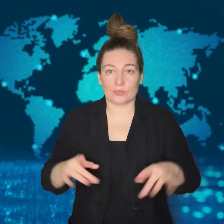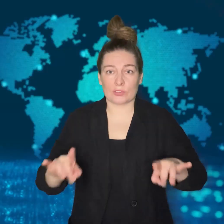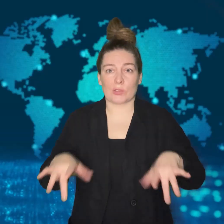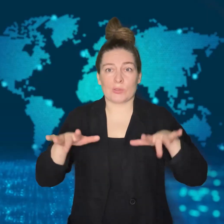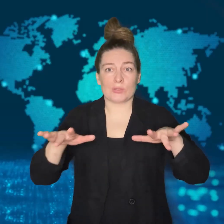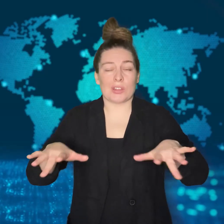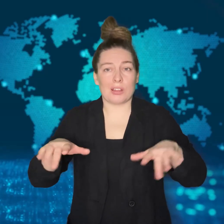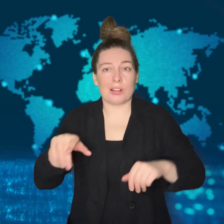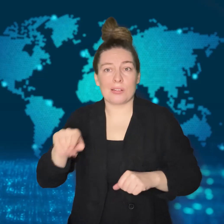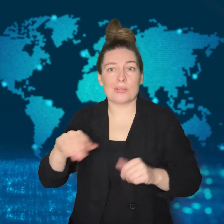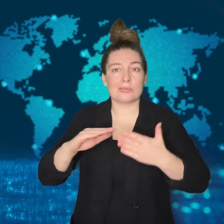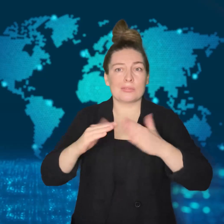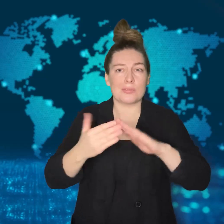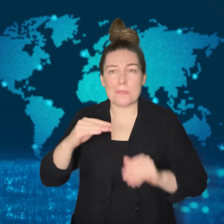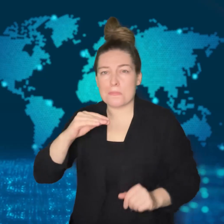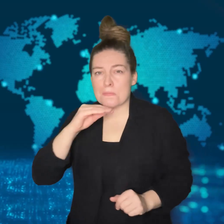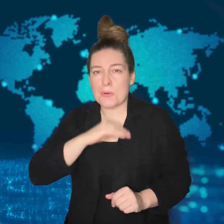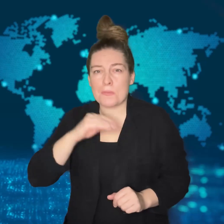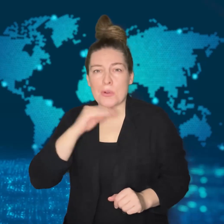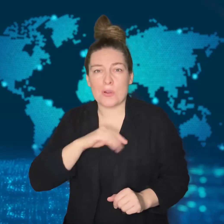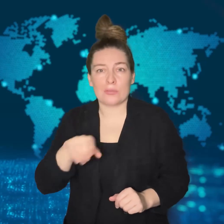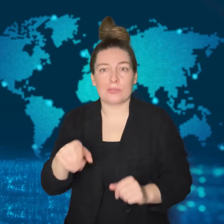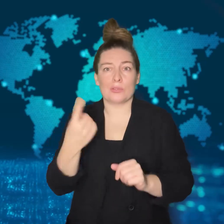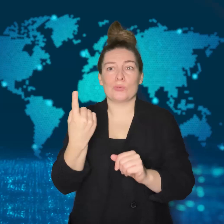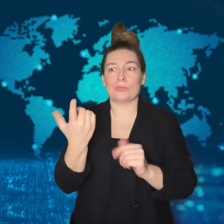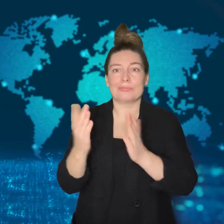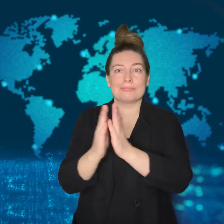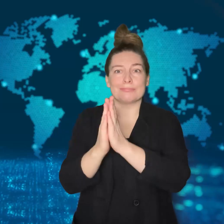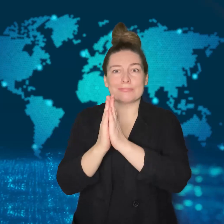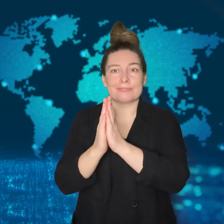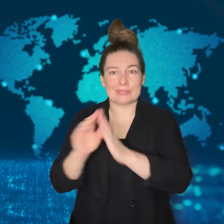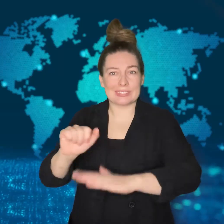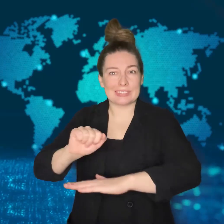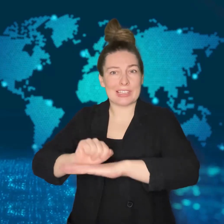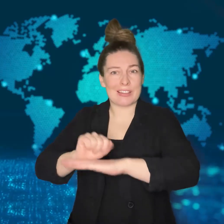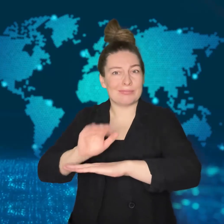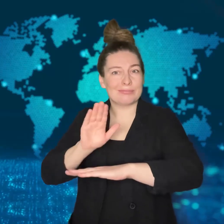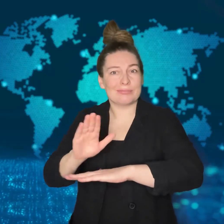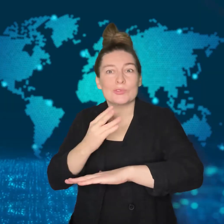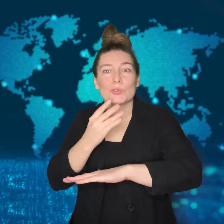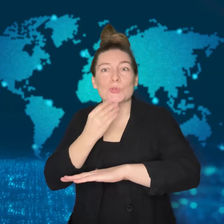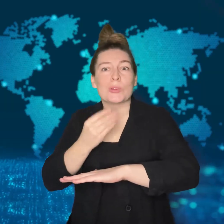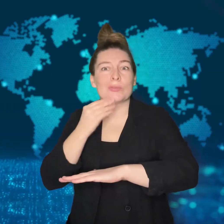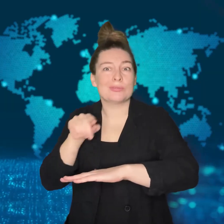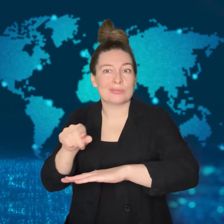[MONIKA]: A fire at a synagogue in Melbourne, Australia was likely a terror act.